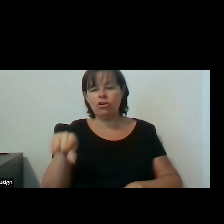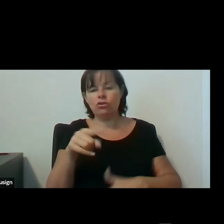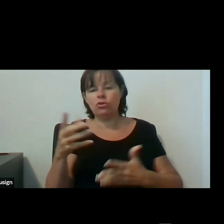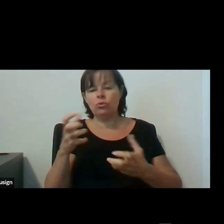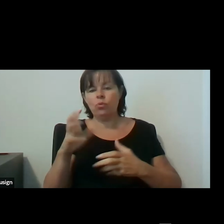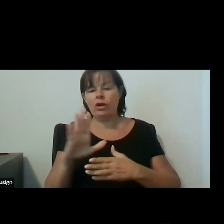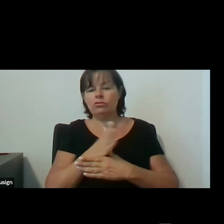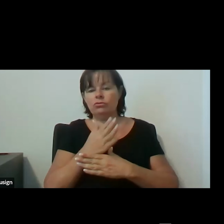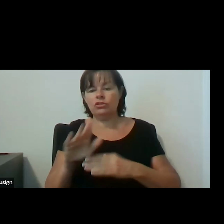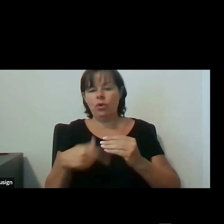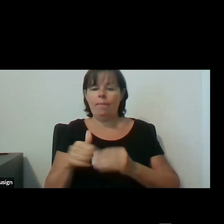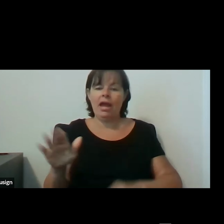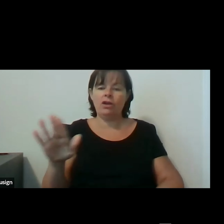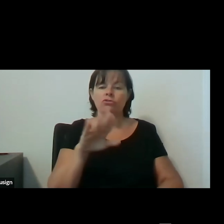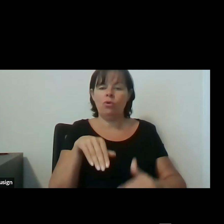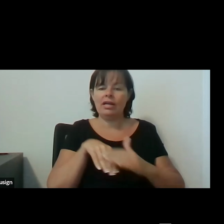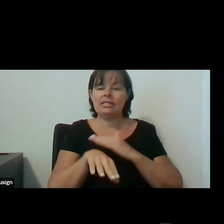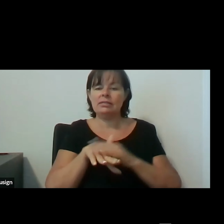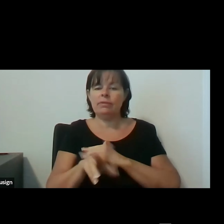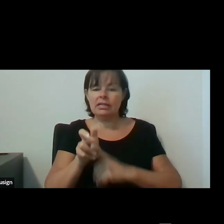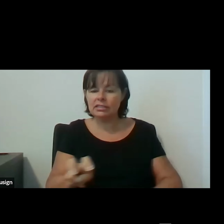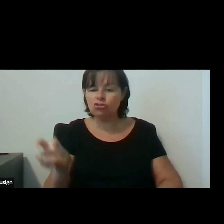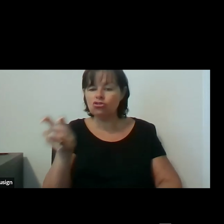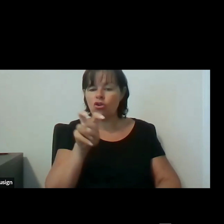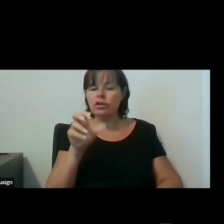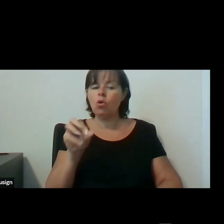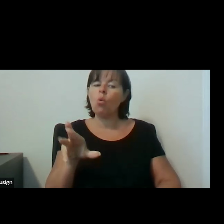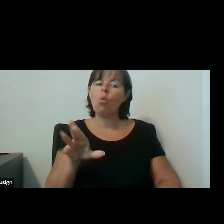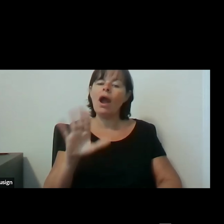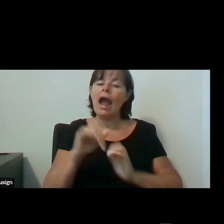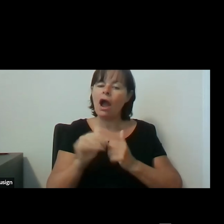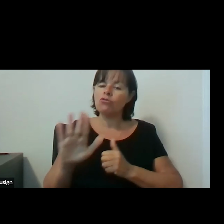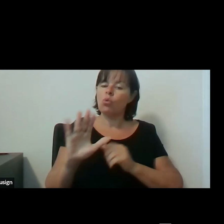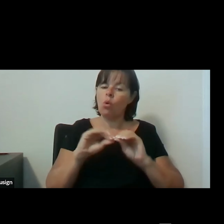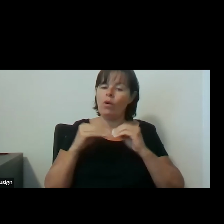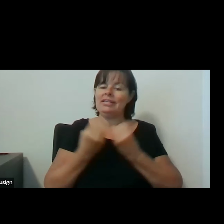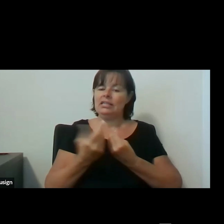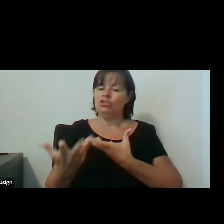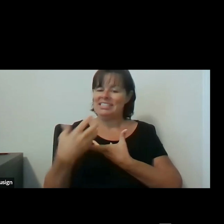about your accessibility journey or how your organization is embedding inclusive